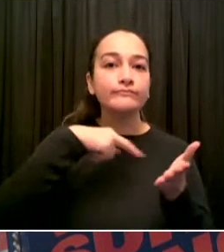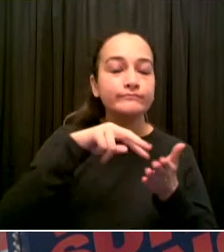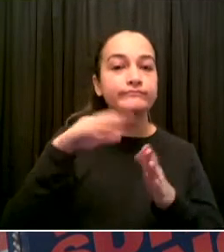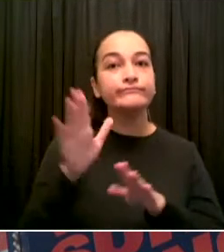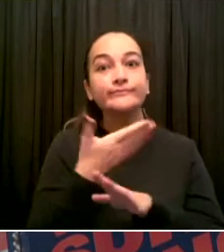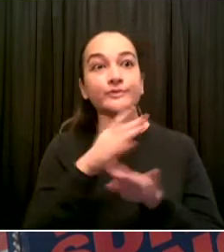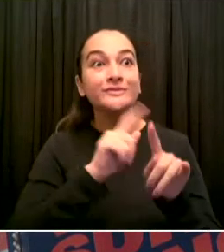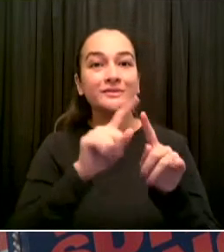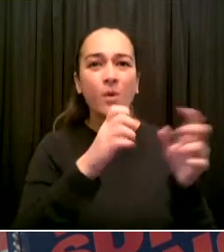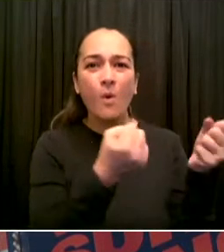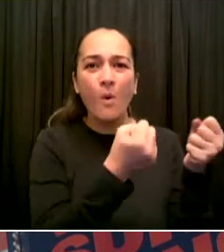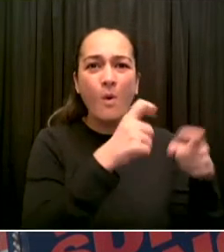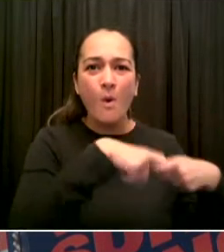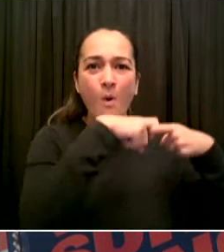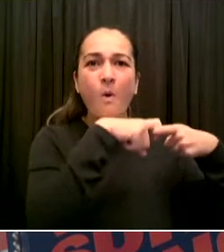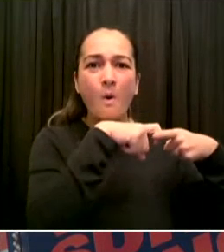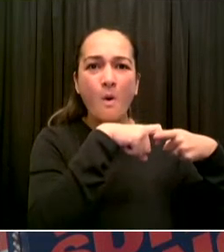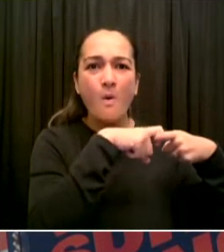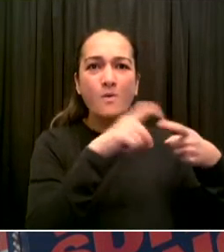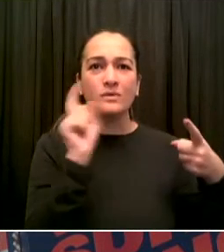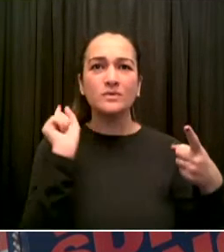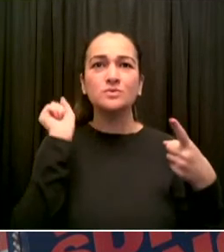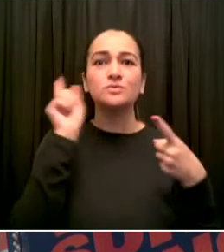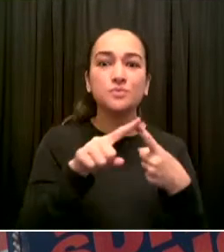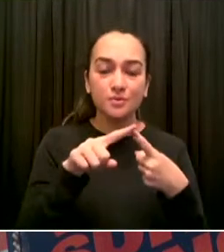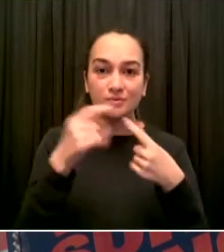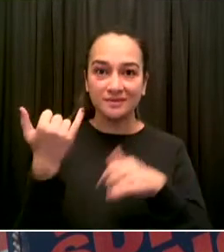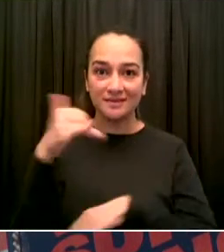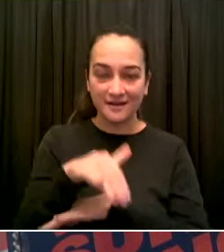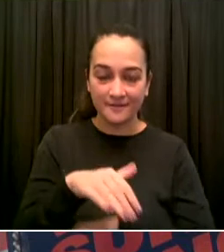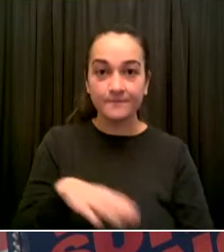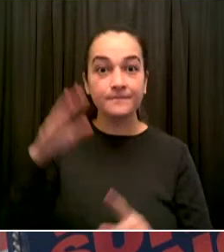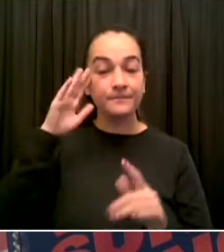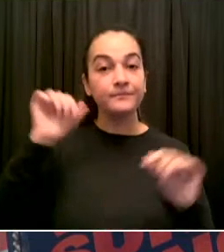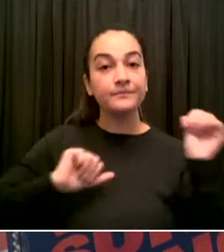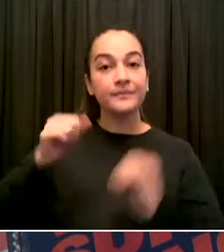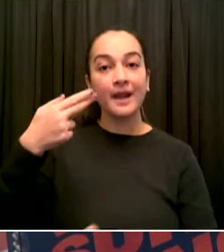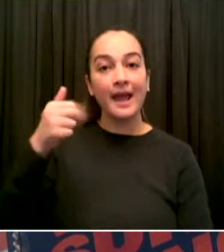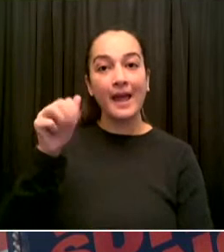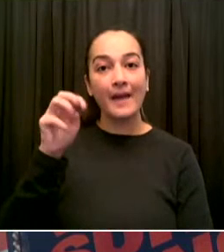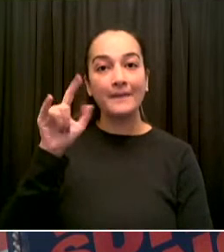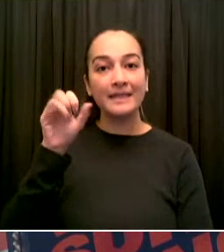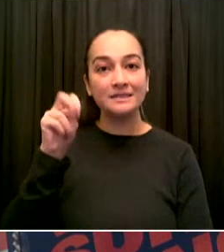AND BROADWAY ARE COMING BACK TONIGHT, SHOWS INCLUDING